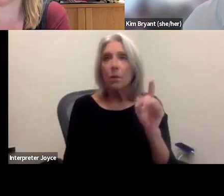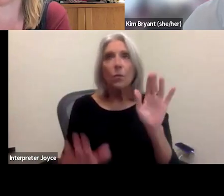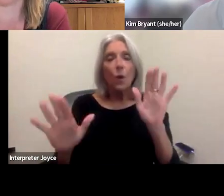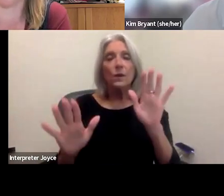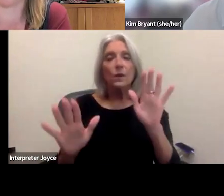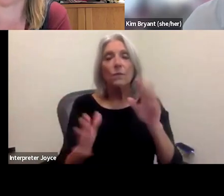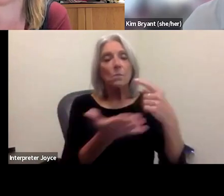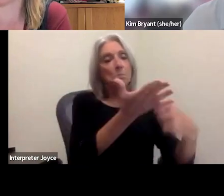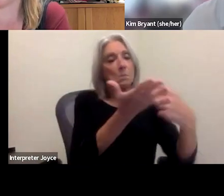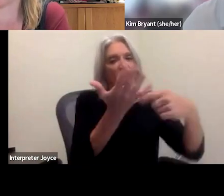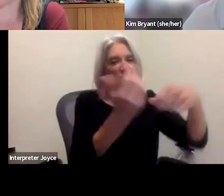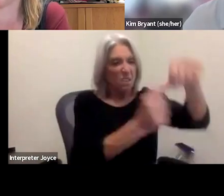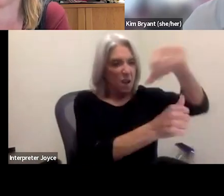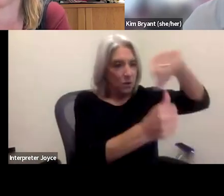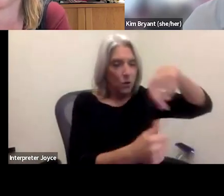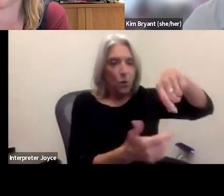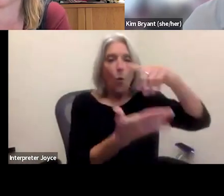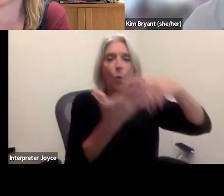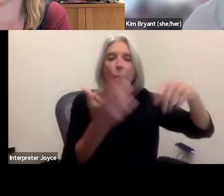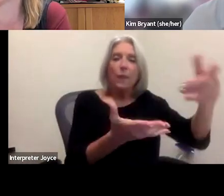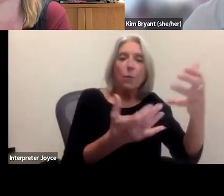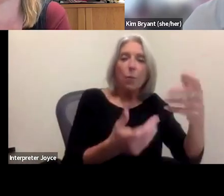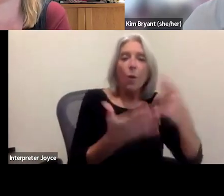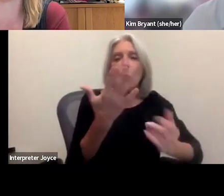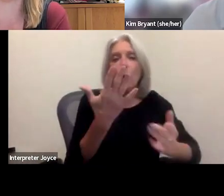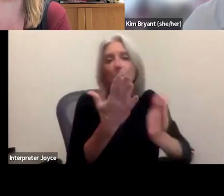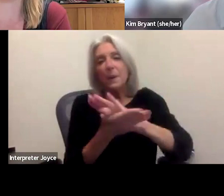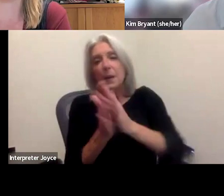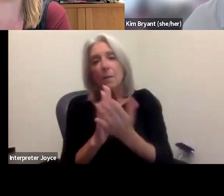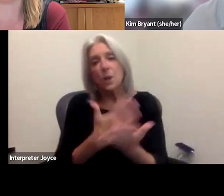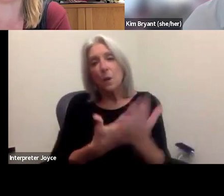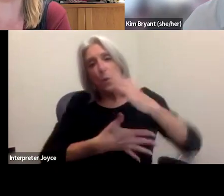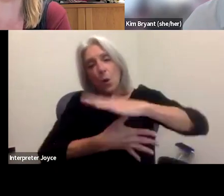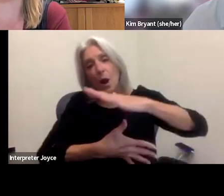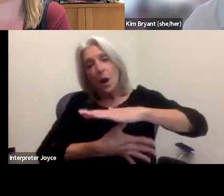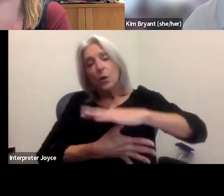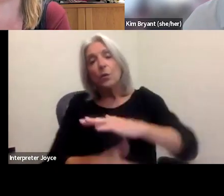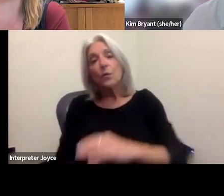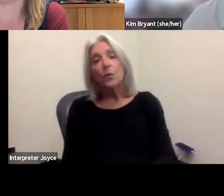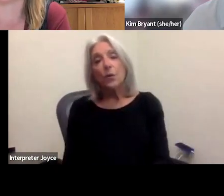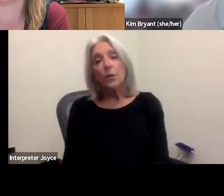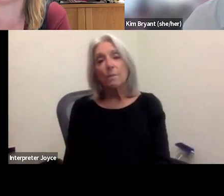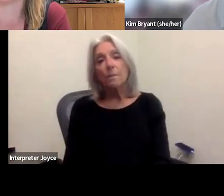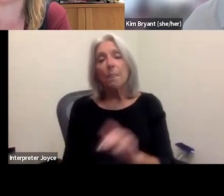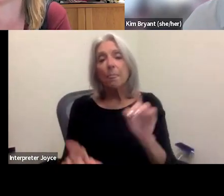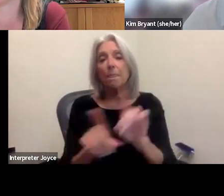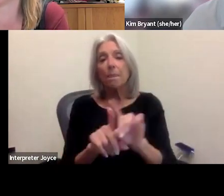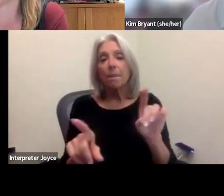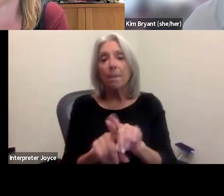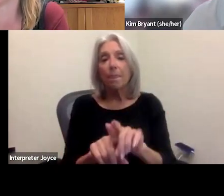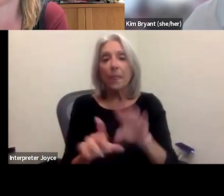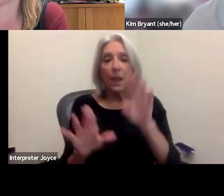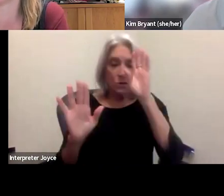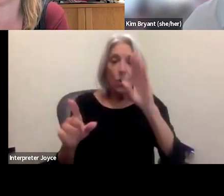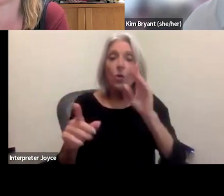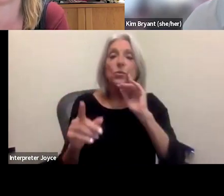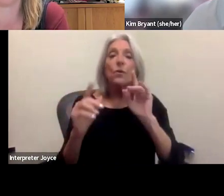about what they want and what they would prioritize and discussing access, friction, and tension between different disabled users, too.